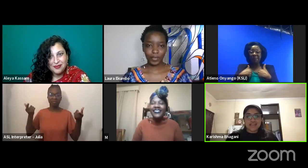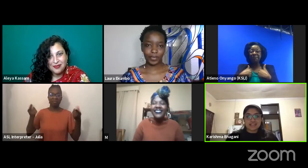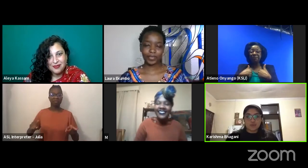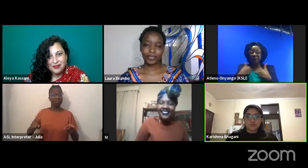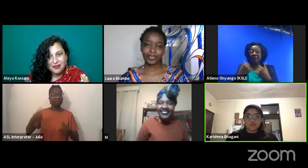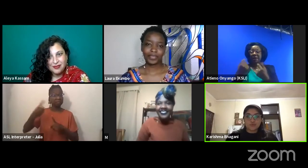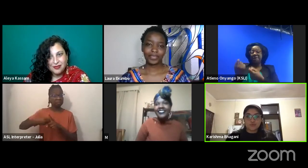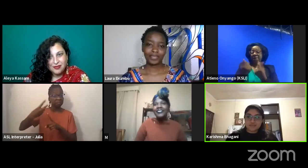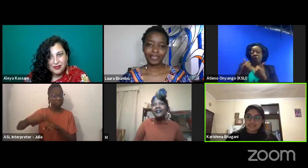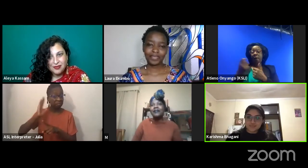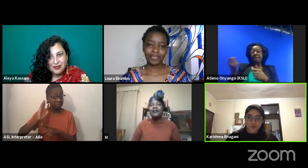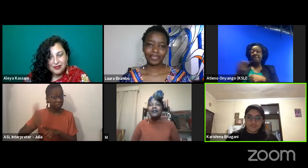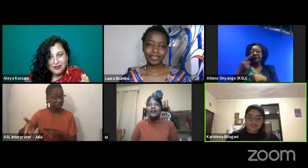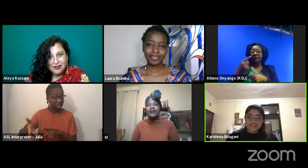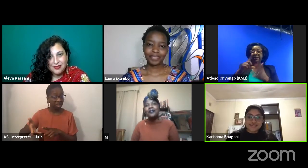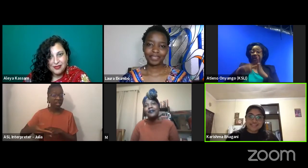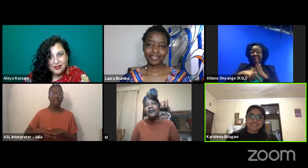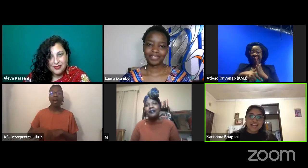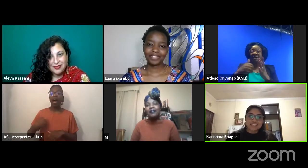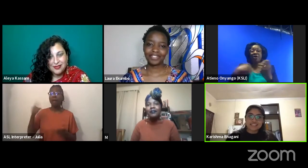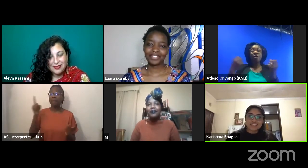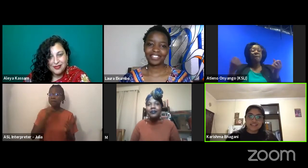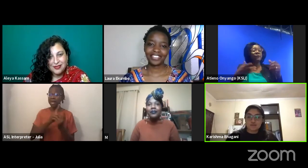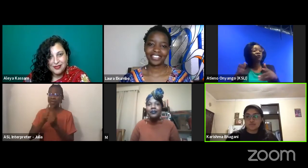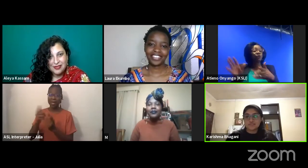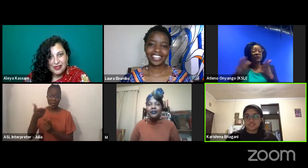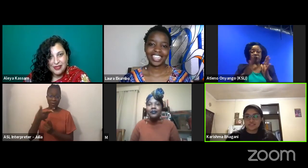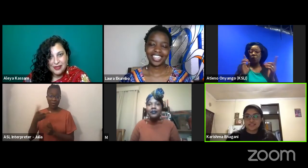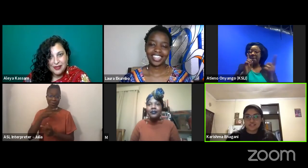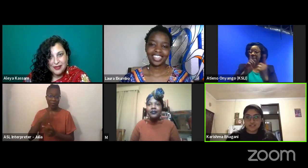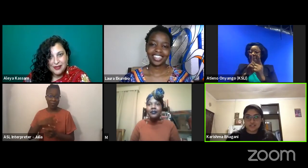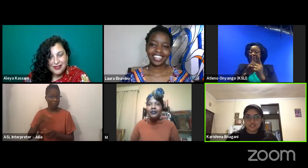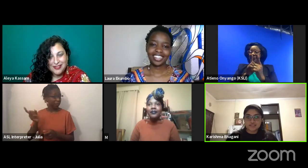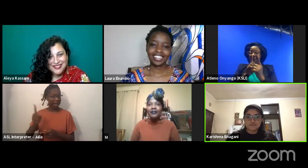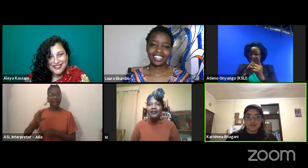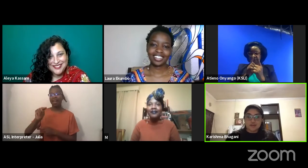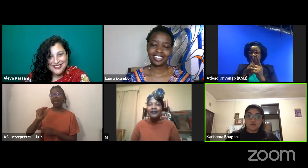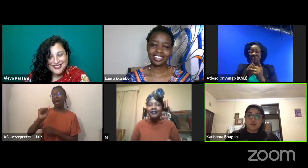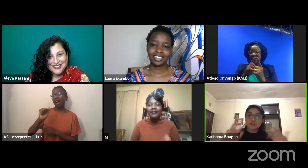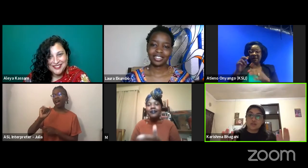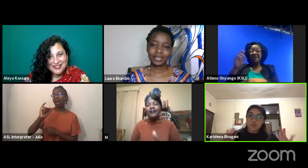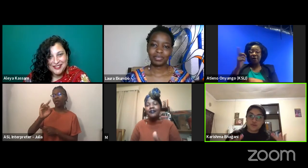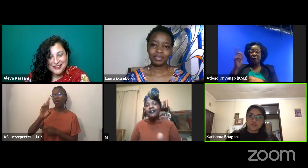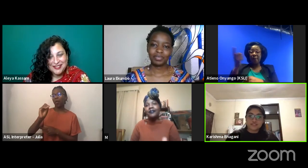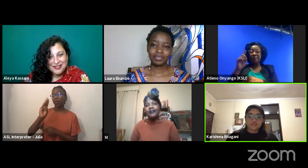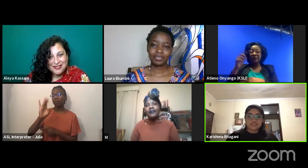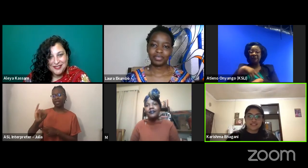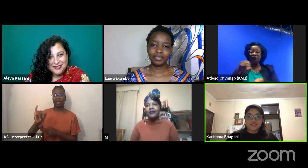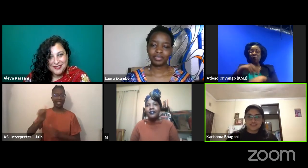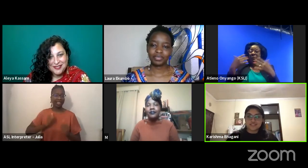I had the opportunity to meet these wonderful ladies at the Nairobi Musical Theater Initiative who are actually co-producers of this series.